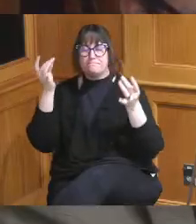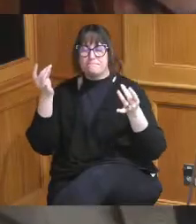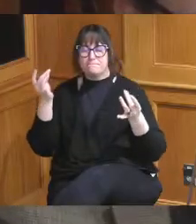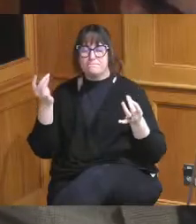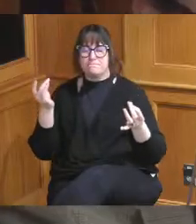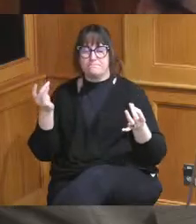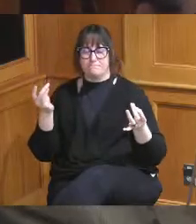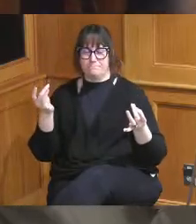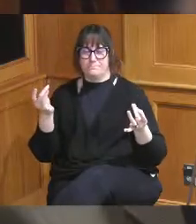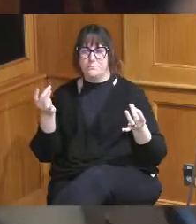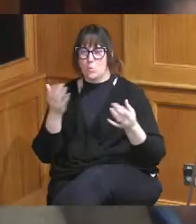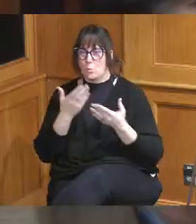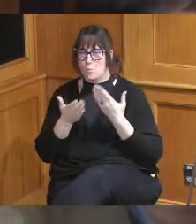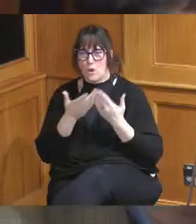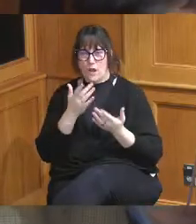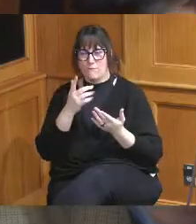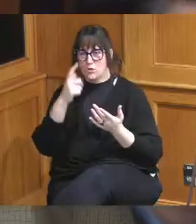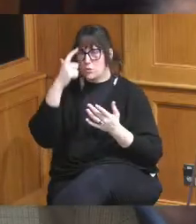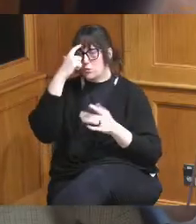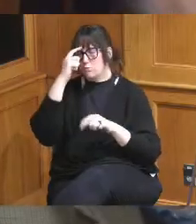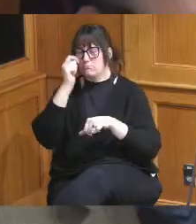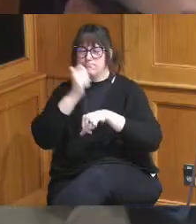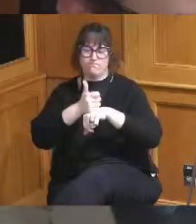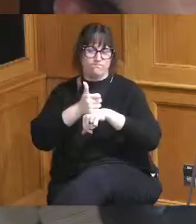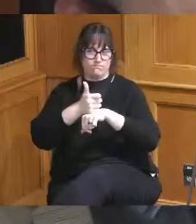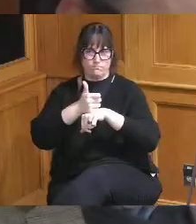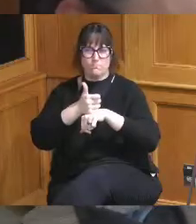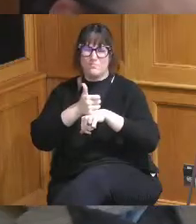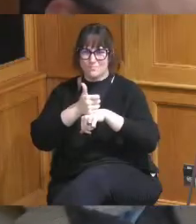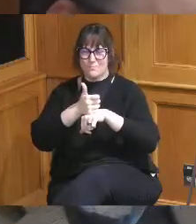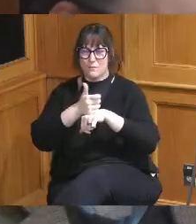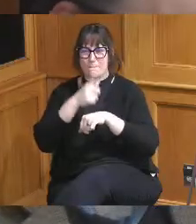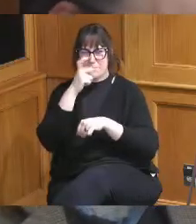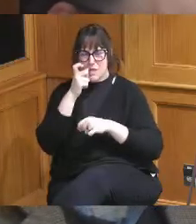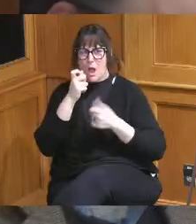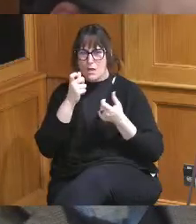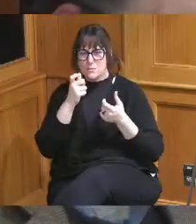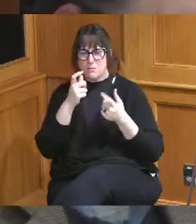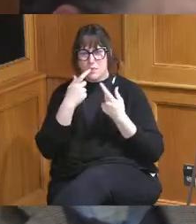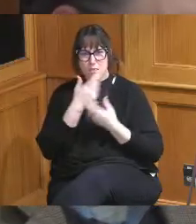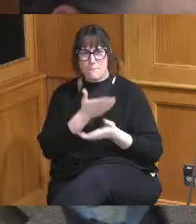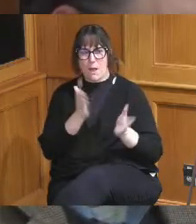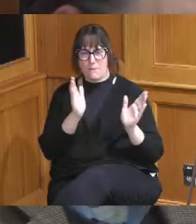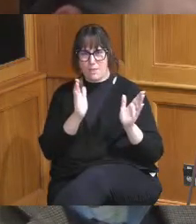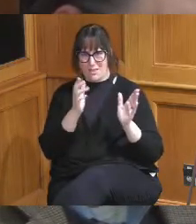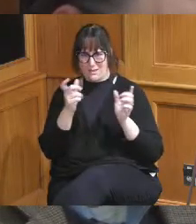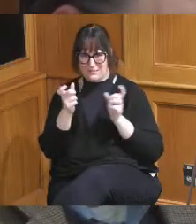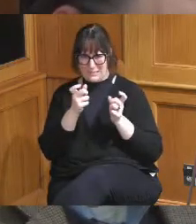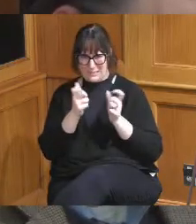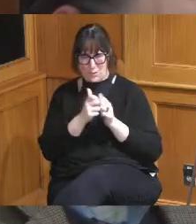to get their mind reset because they're dealing with the public so I have no problem with the the